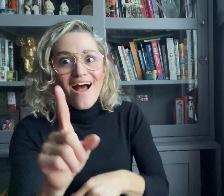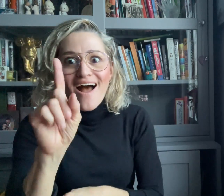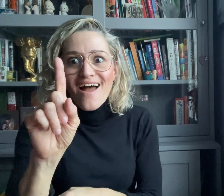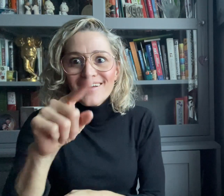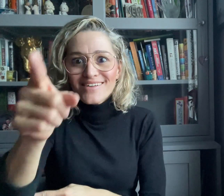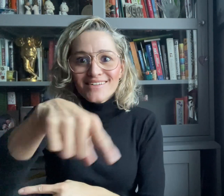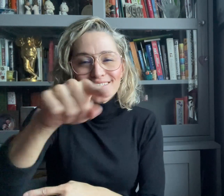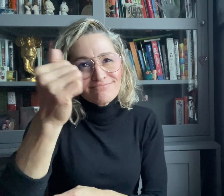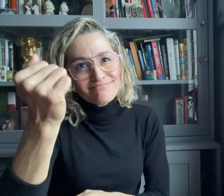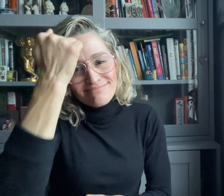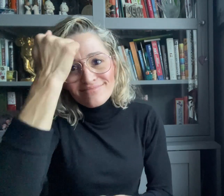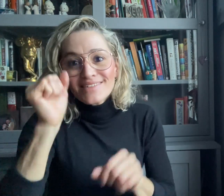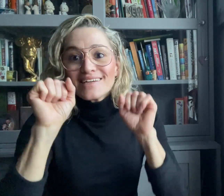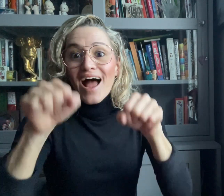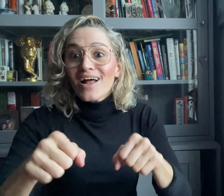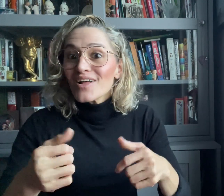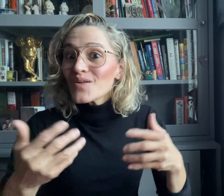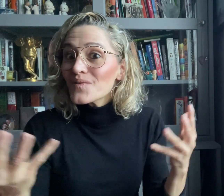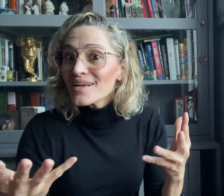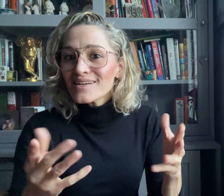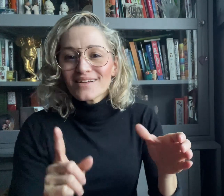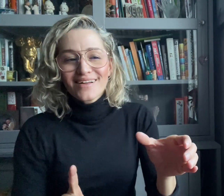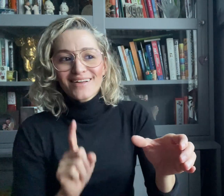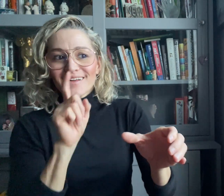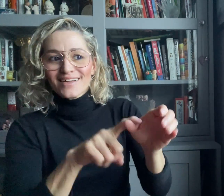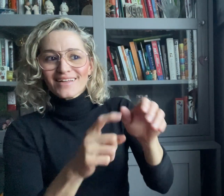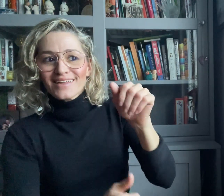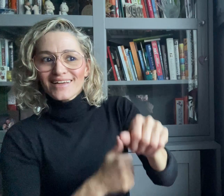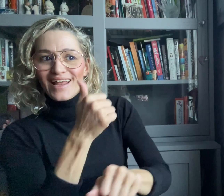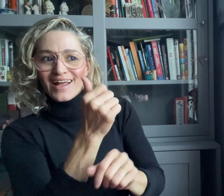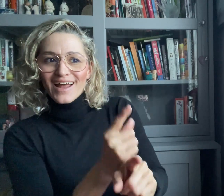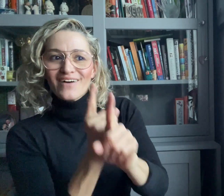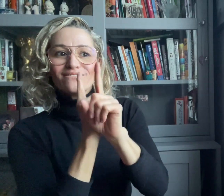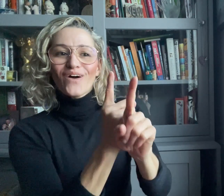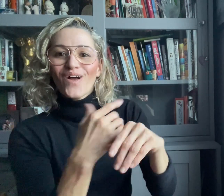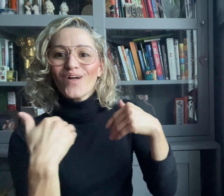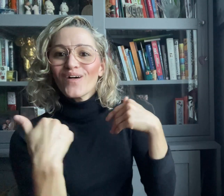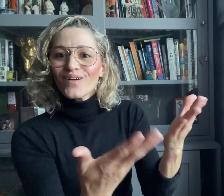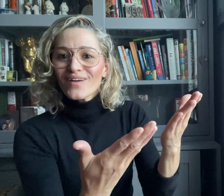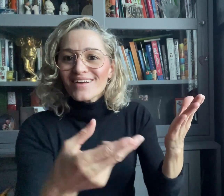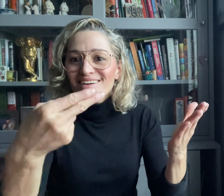Don’t forget to subscribe, like, and follow